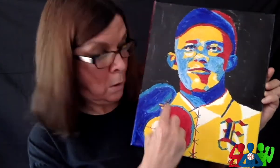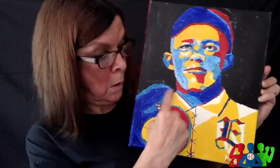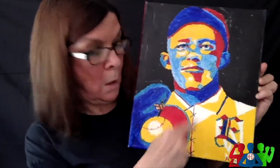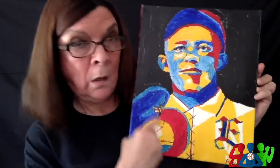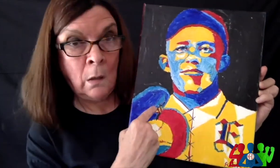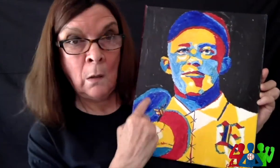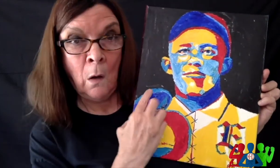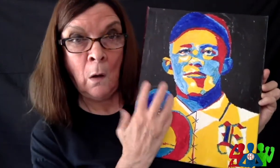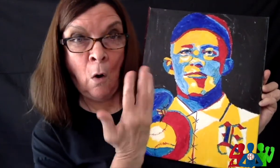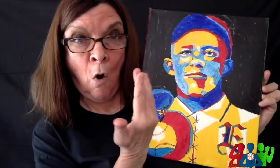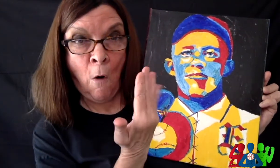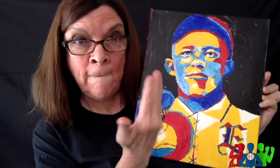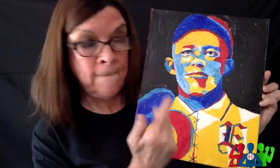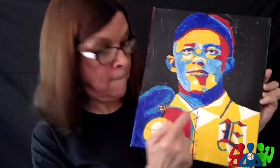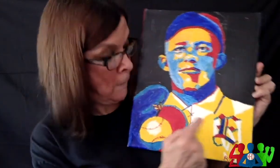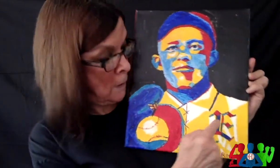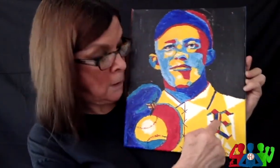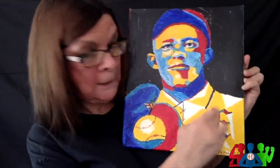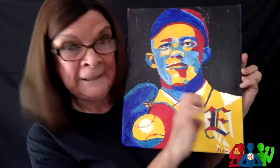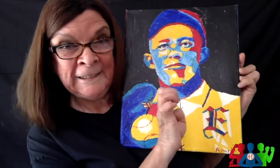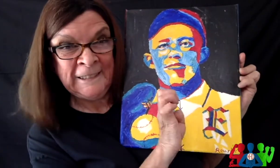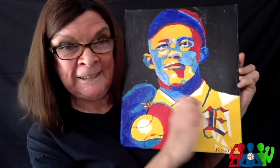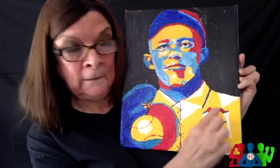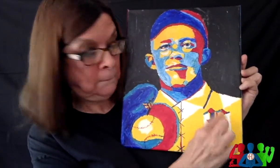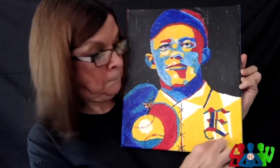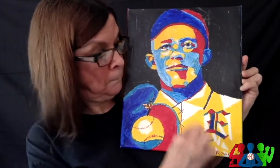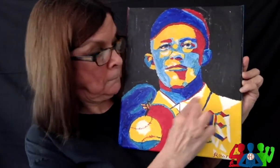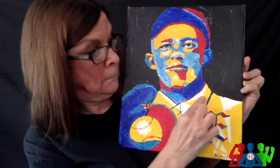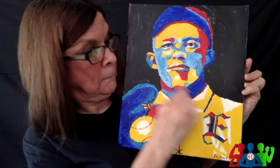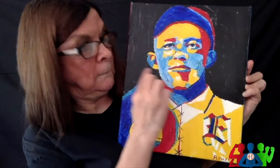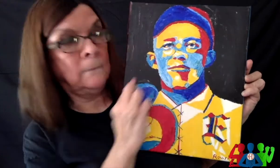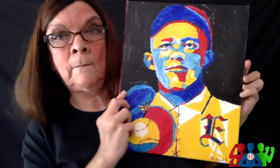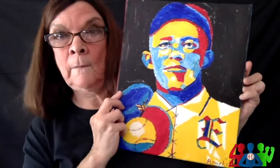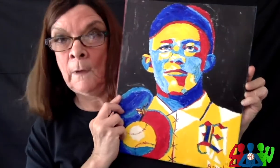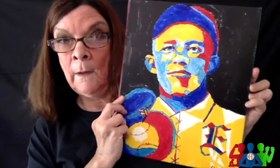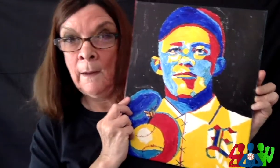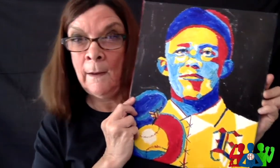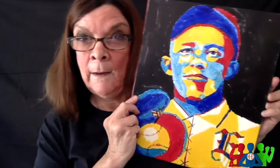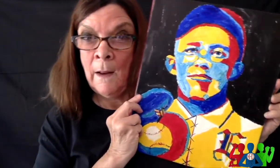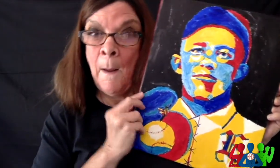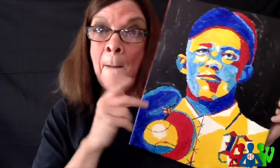several times as being a very good pitcher.